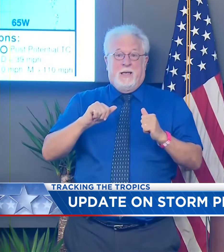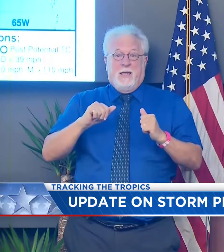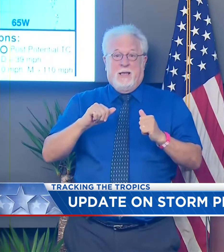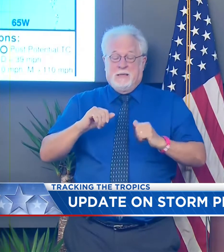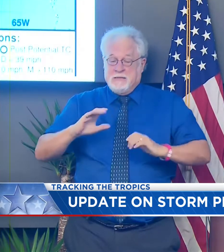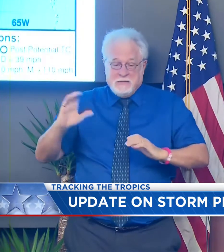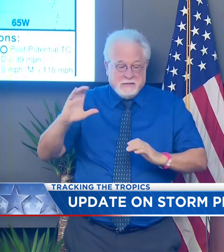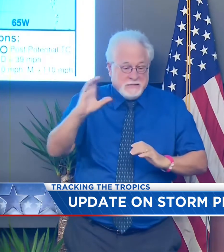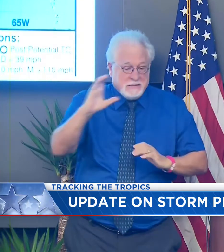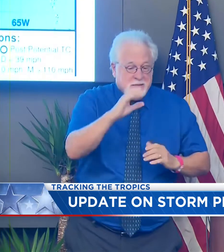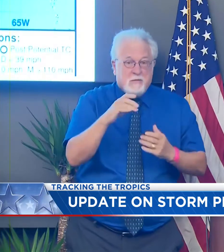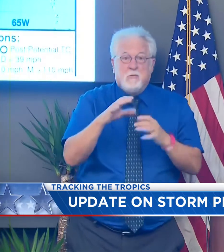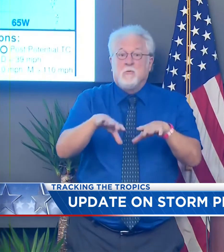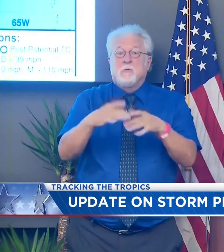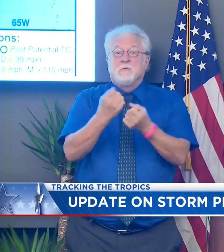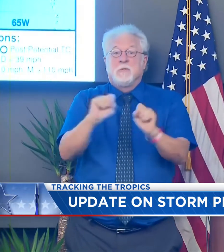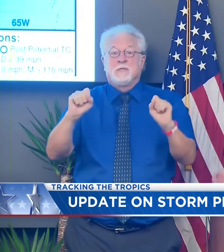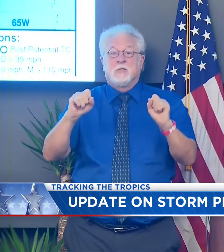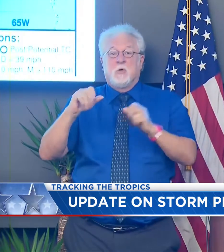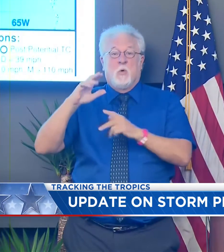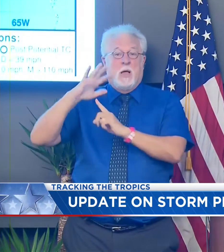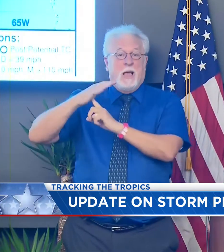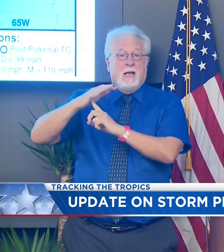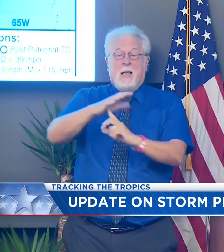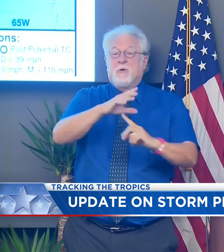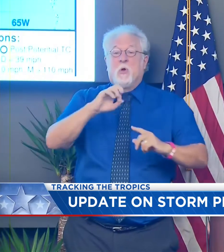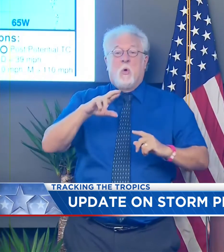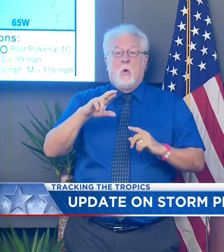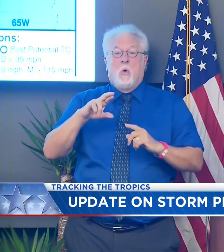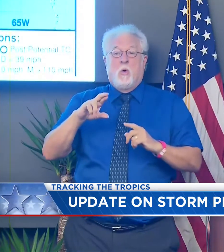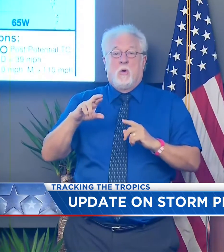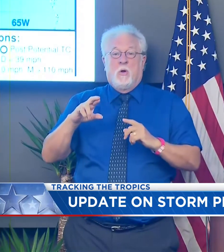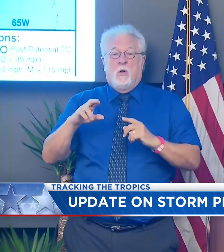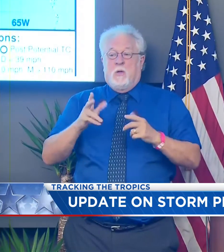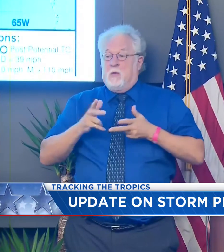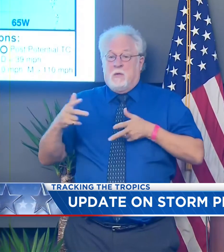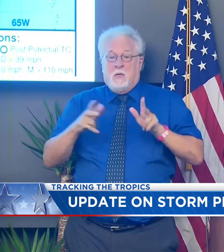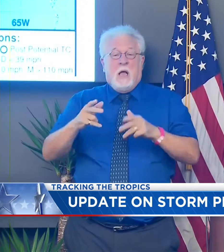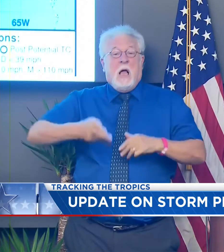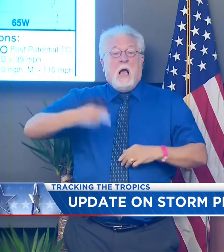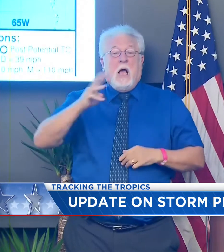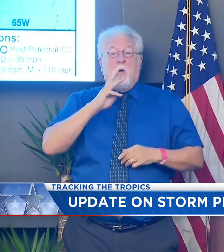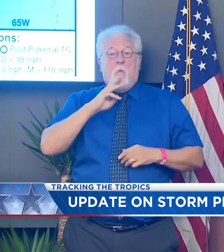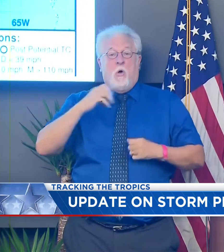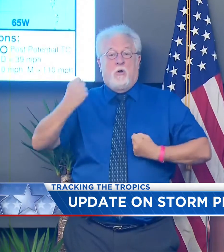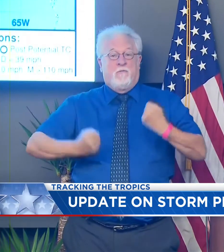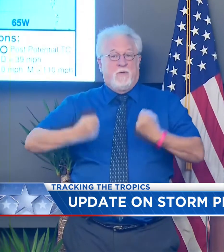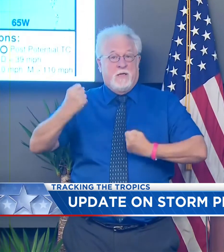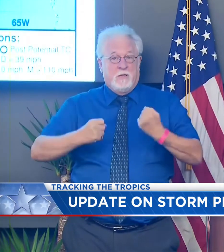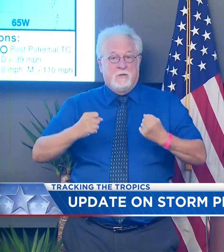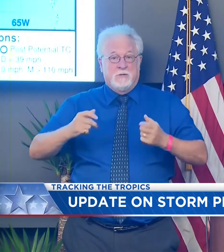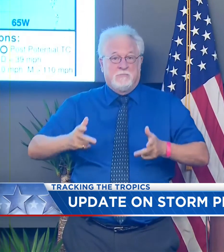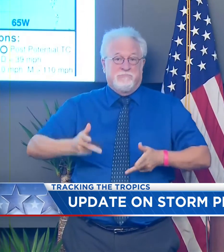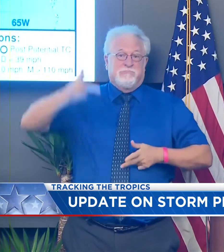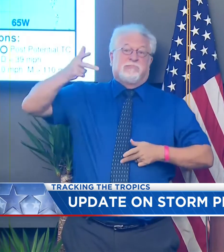STORM COMES IN SO CLOSE, THAT THERE MAY NOT BE MUCH OF A WINDOW WHEN WE CAN FLY SEARCH